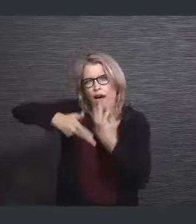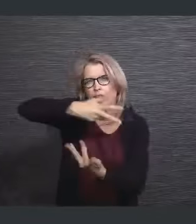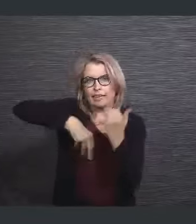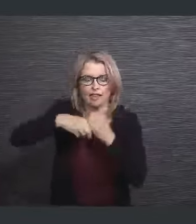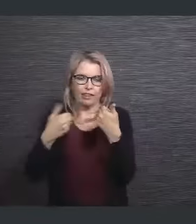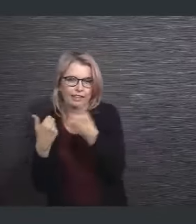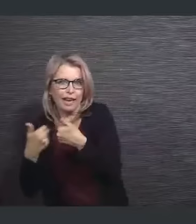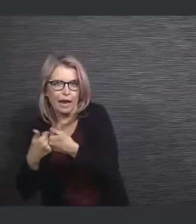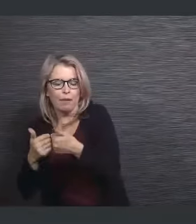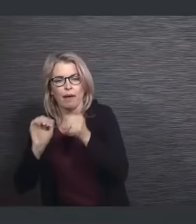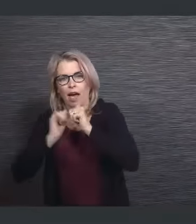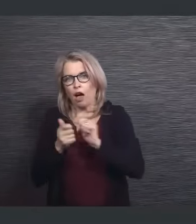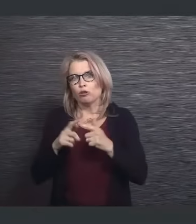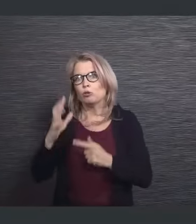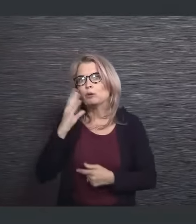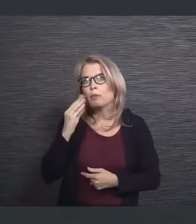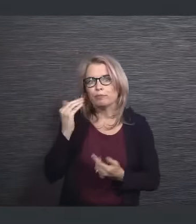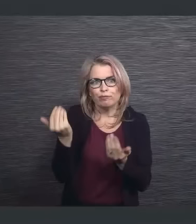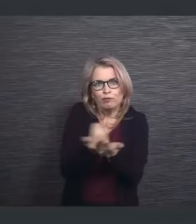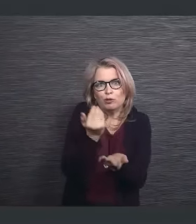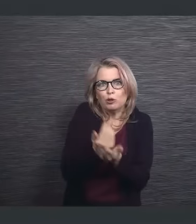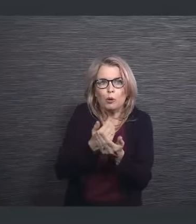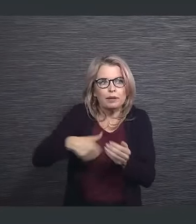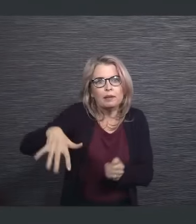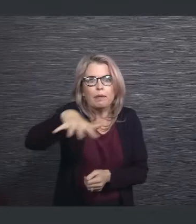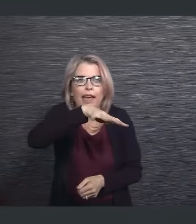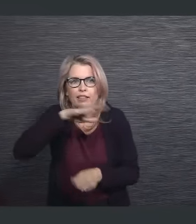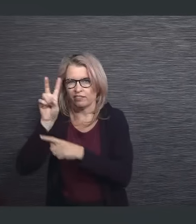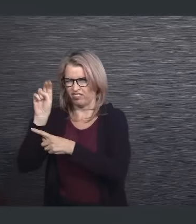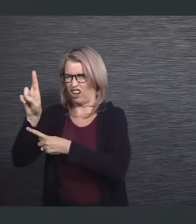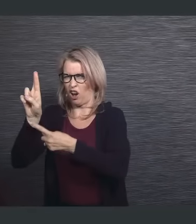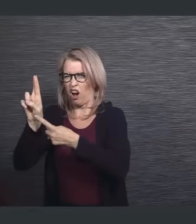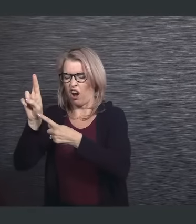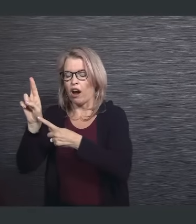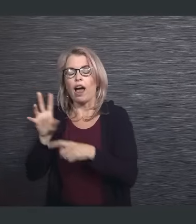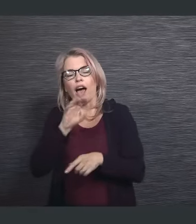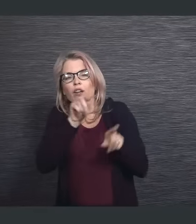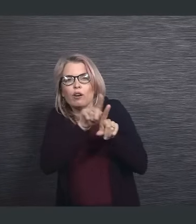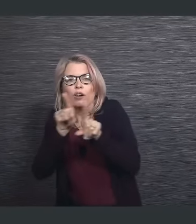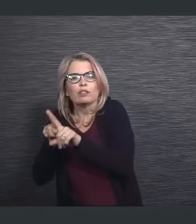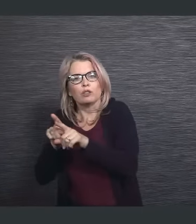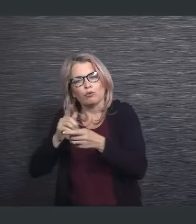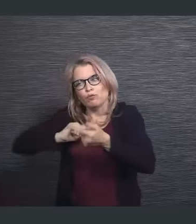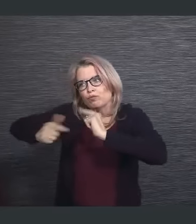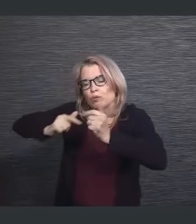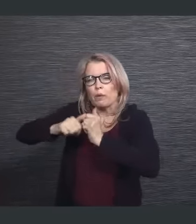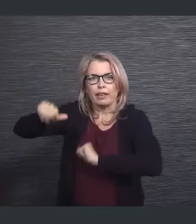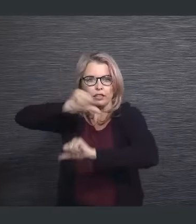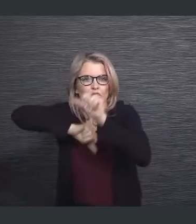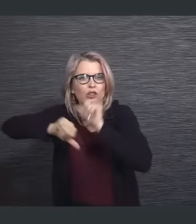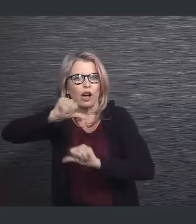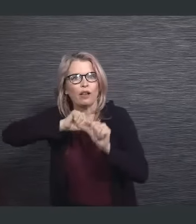Ways to explore new spaces virtually. Ways to engage with each other beyond their own personalities,